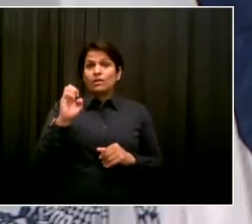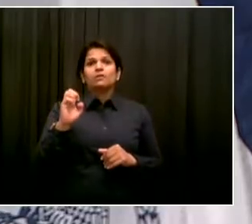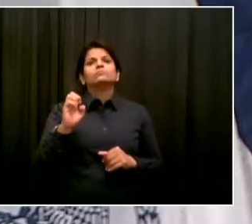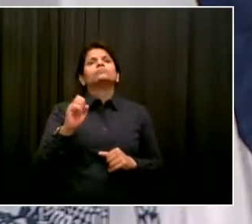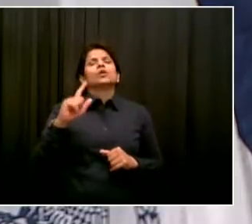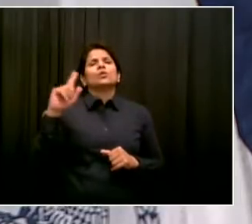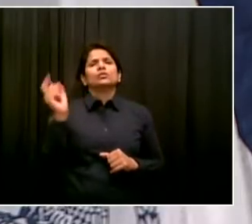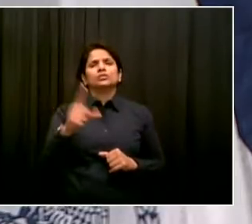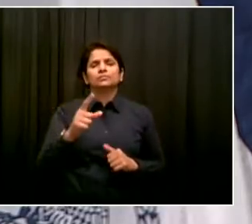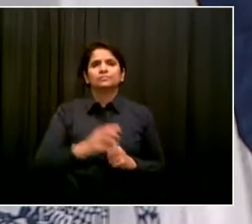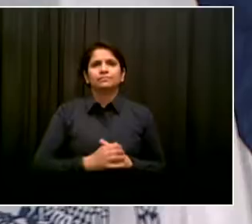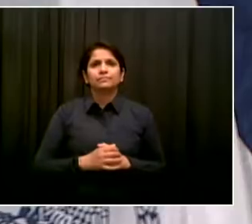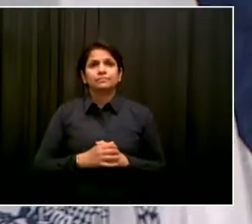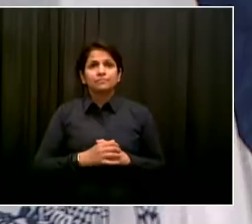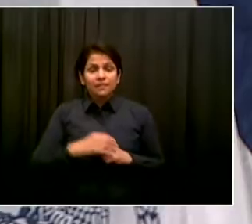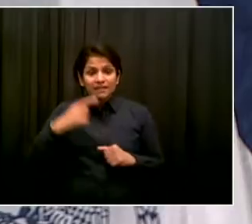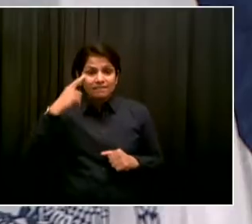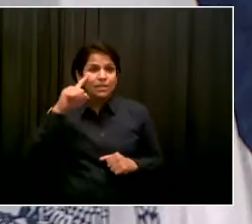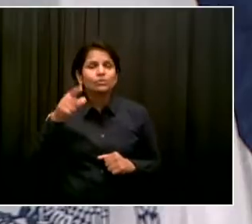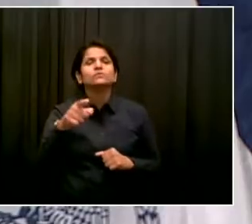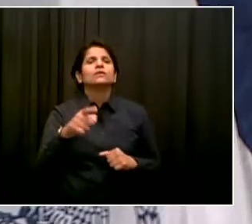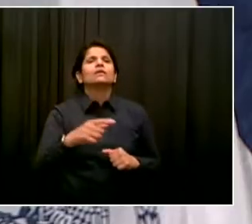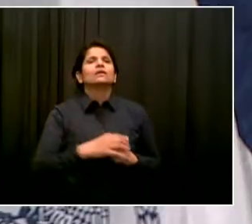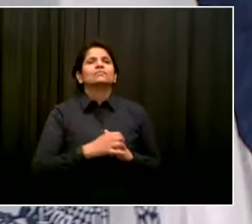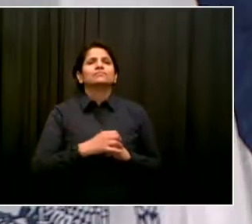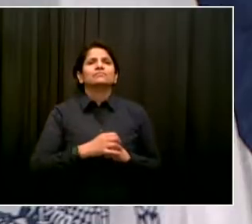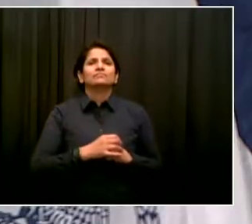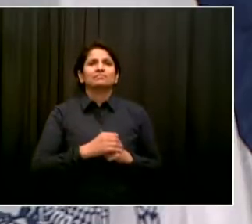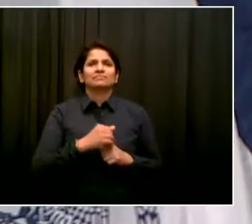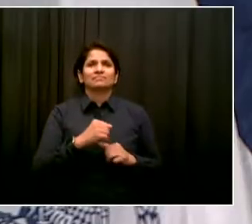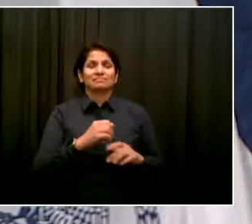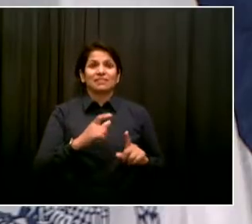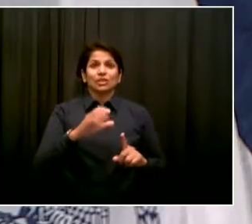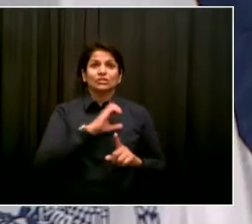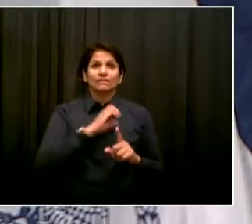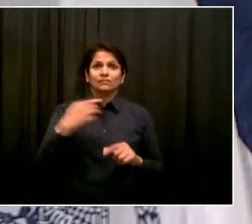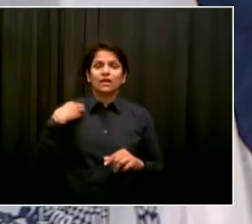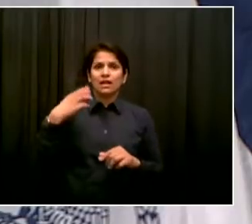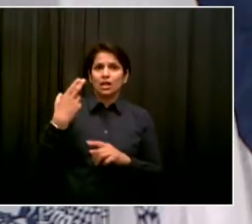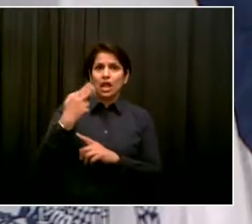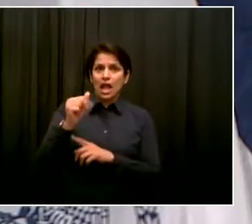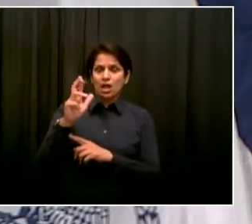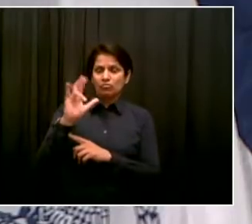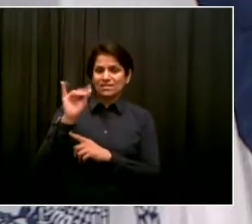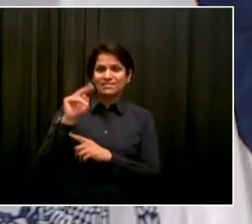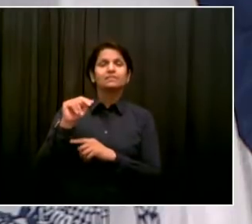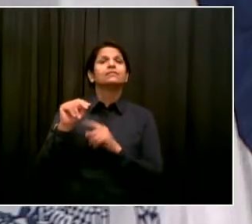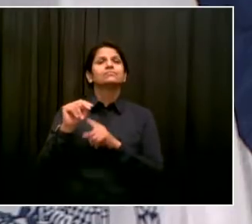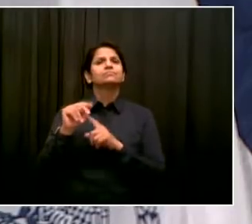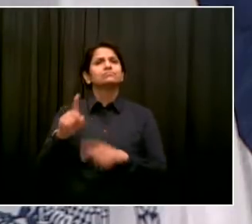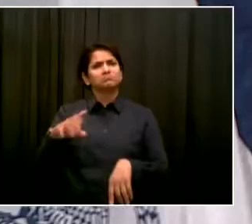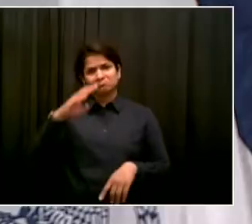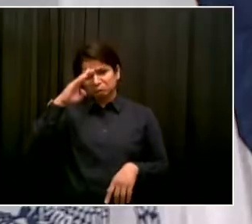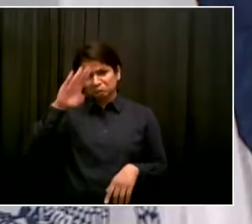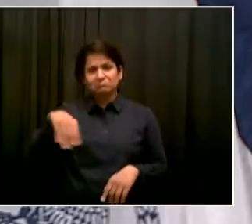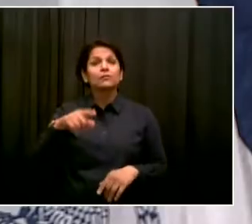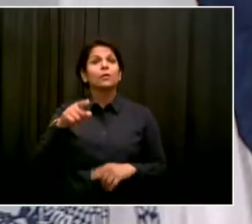Caller: ALSO FOR MY COLLEAGUE NICO JLEOHNSON,F OR YOU,